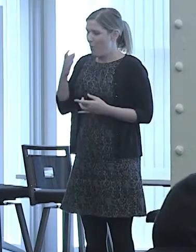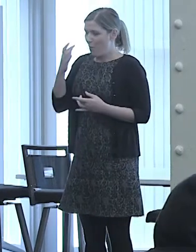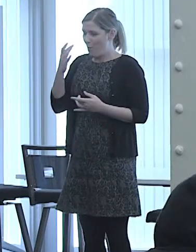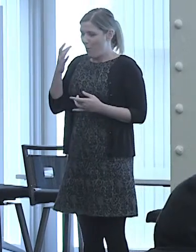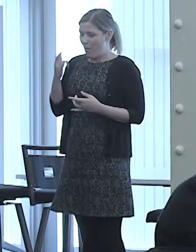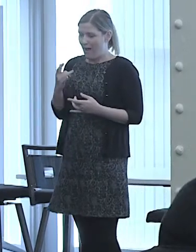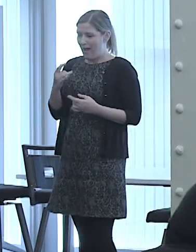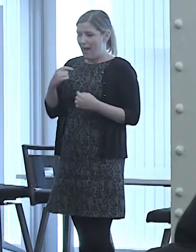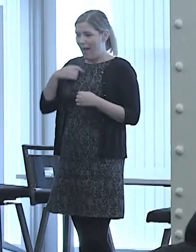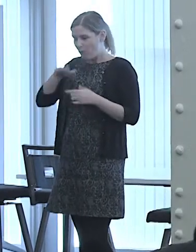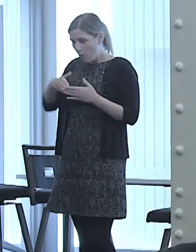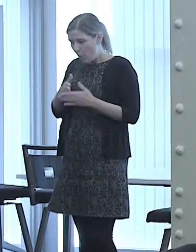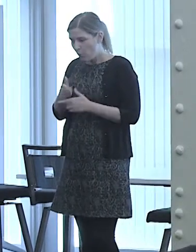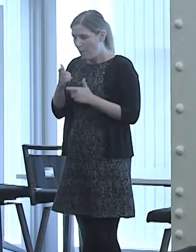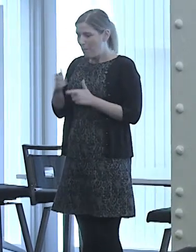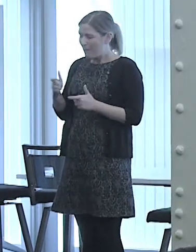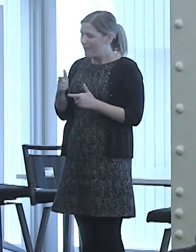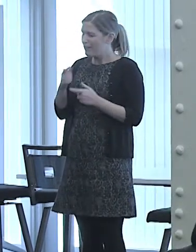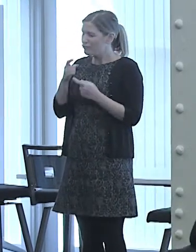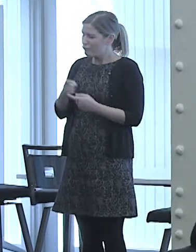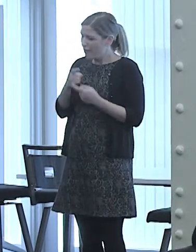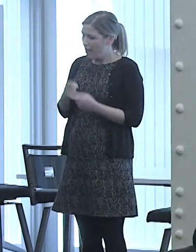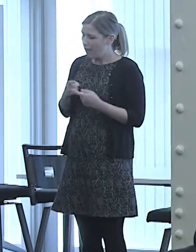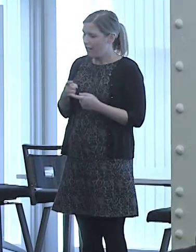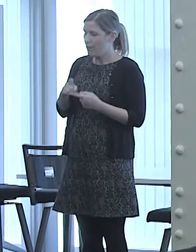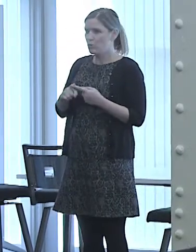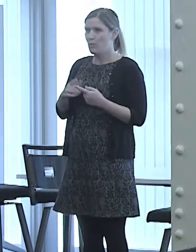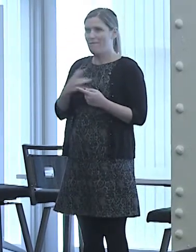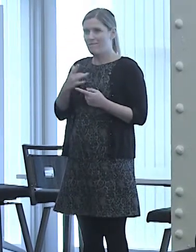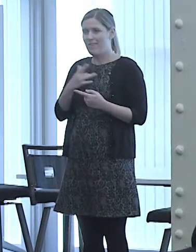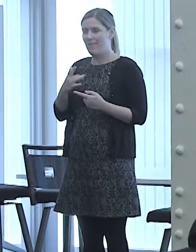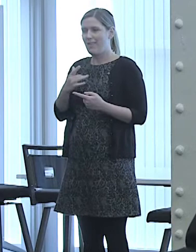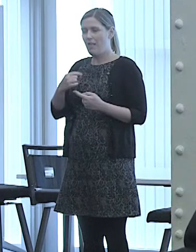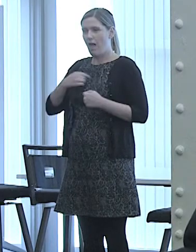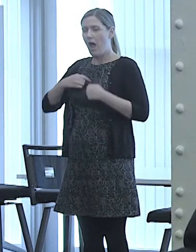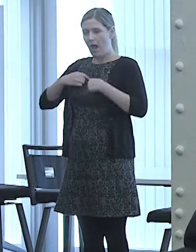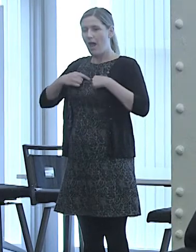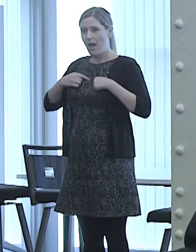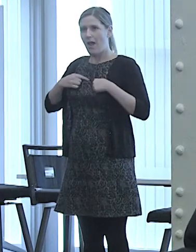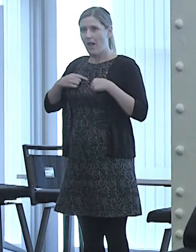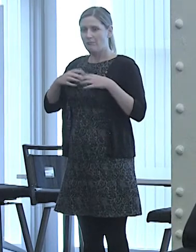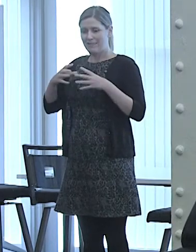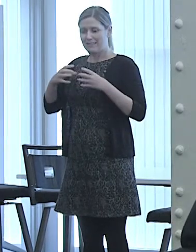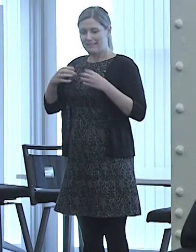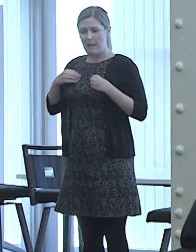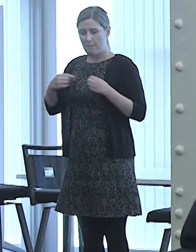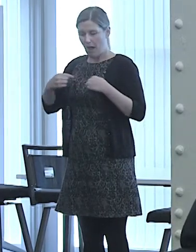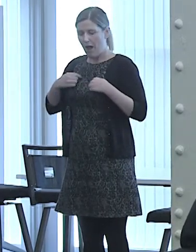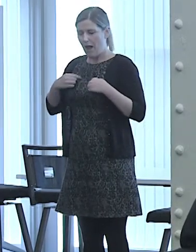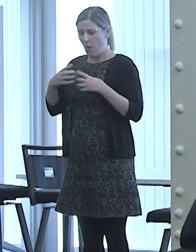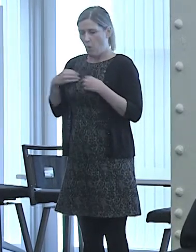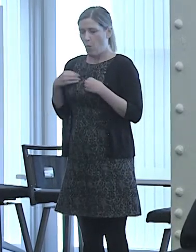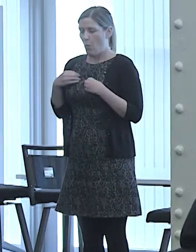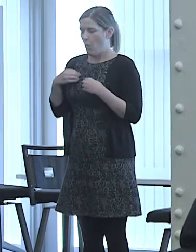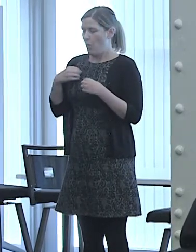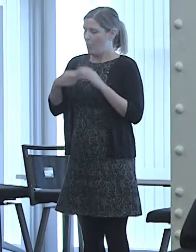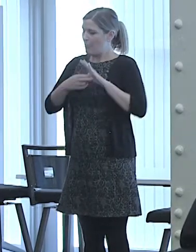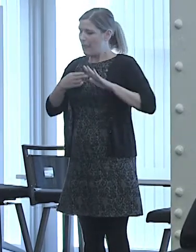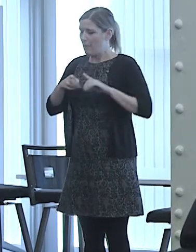to be able to lay claim to my identities as a queer person, as a trans person, someone who's gender queer,